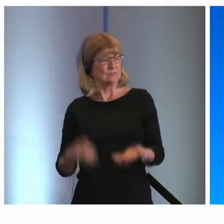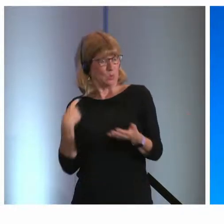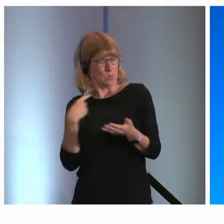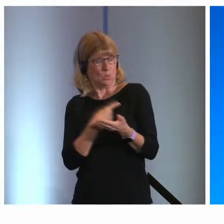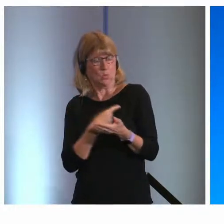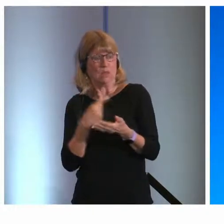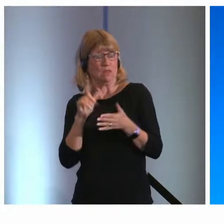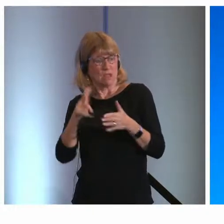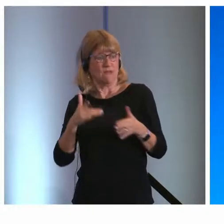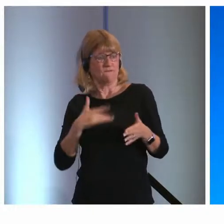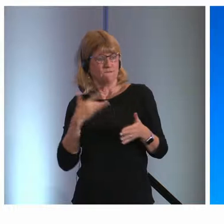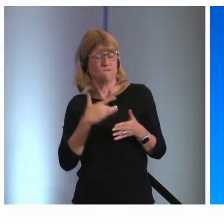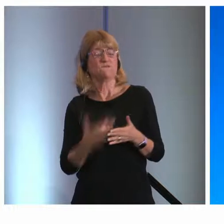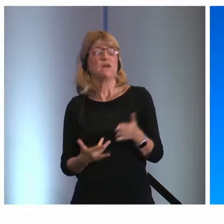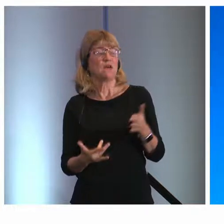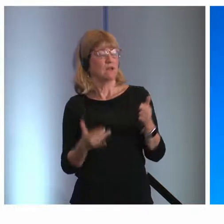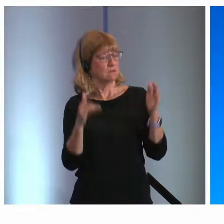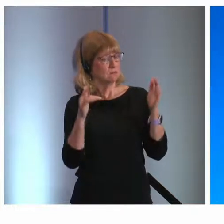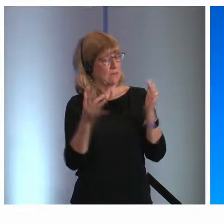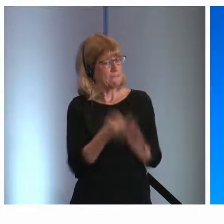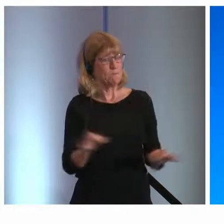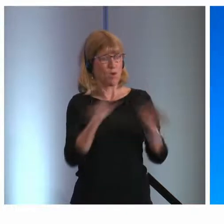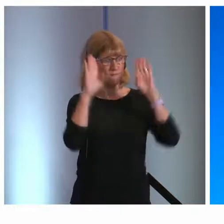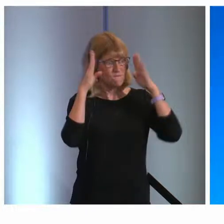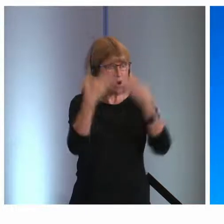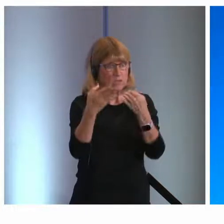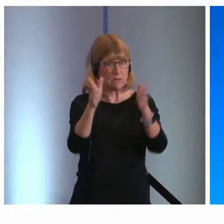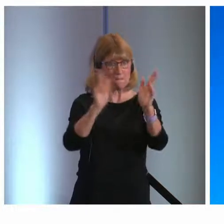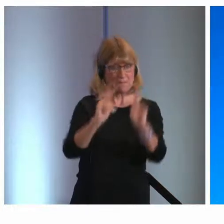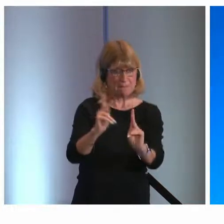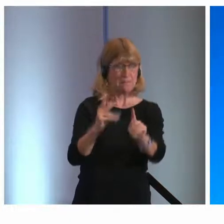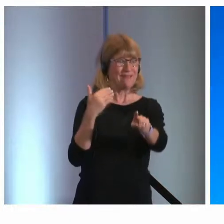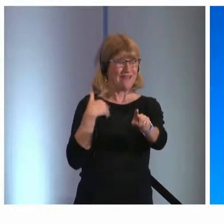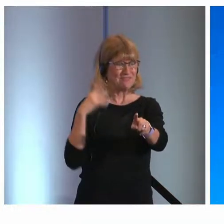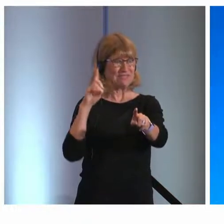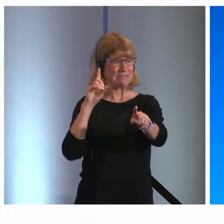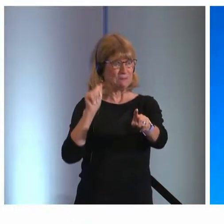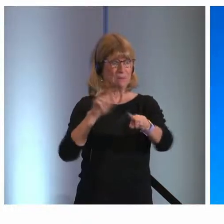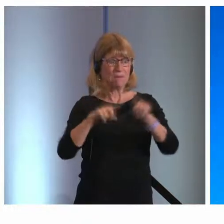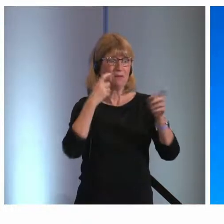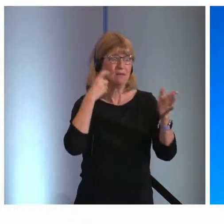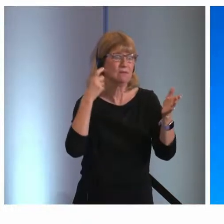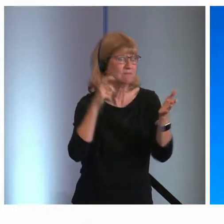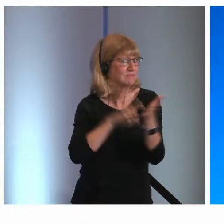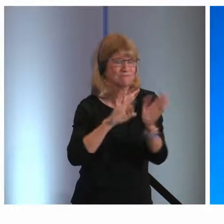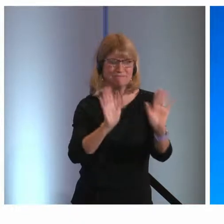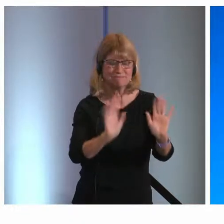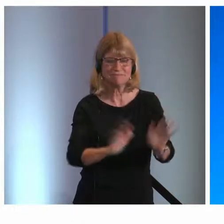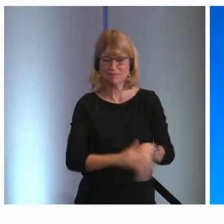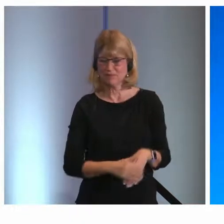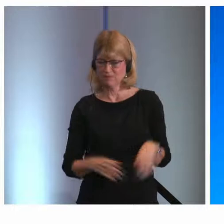highlighting nonapparent disabilities. At the end of the ADA 31, you'll hear why we felt it was